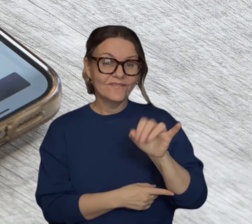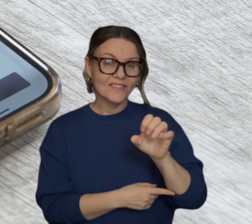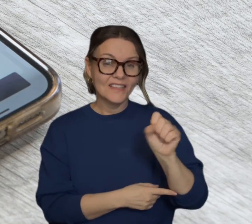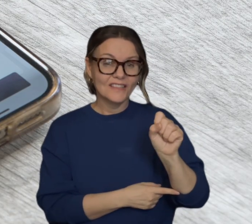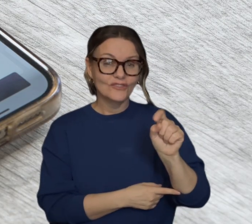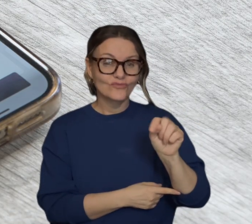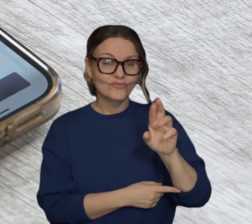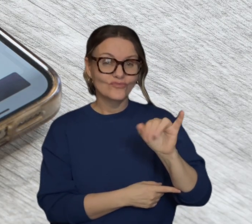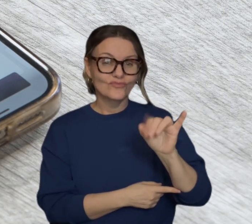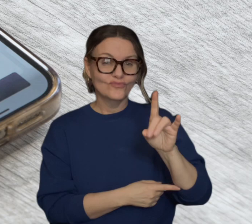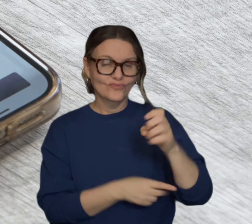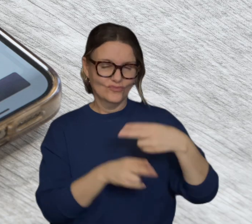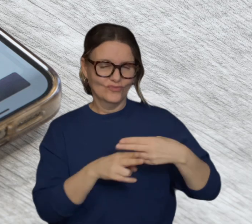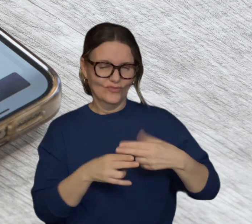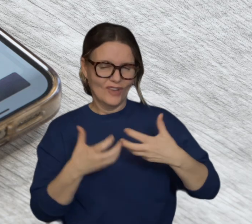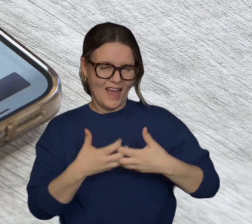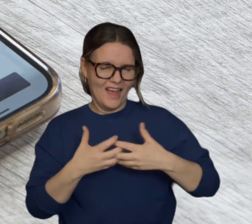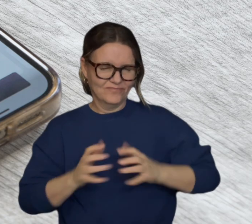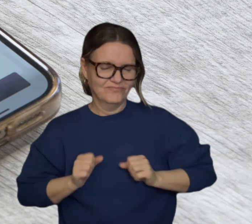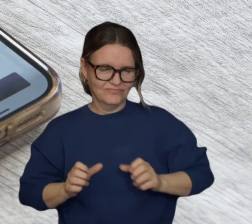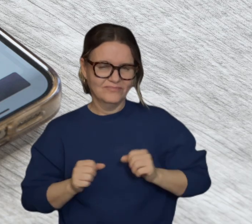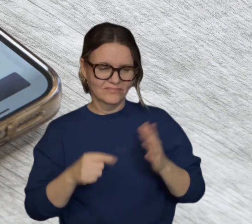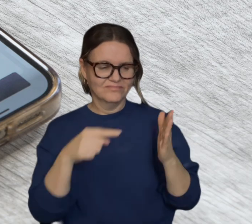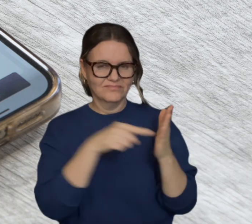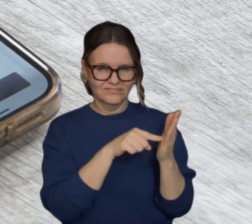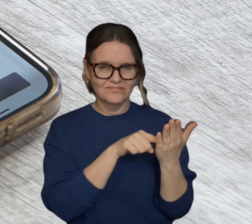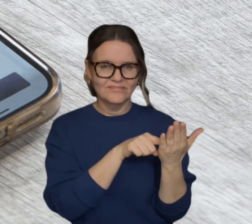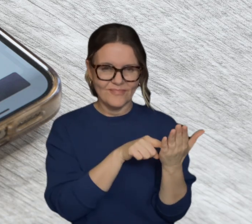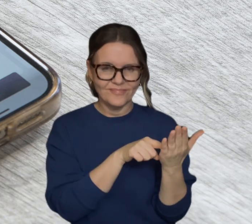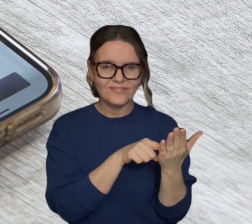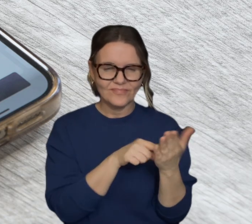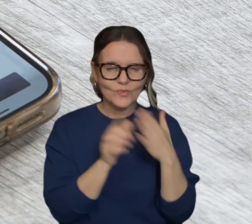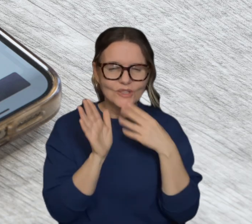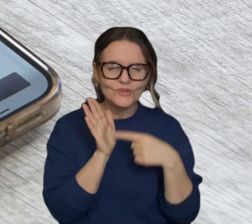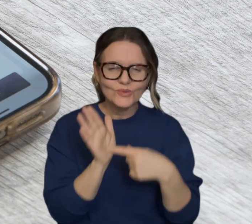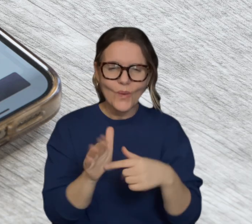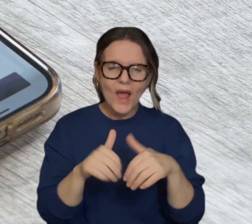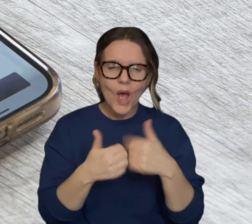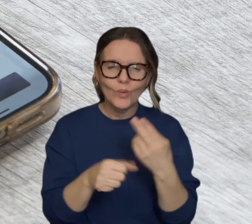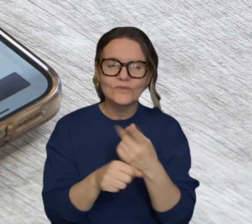the pump with Elvie app with your Elvie stride once you've downloaded the app it will walk you